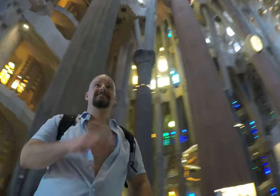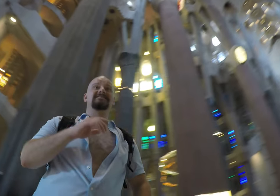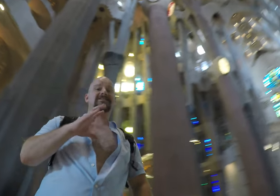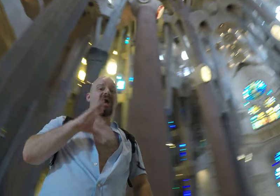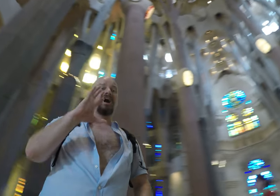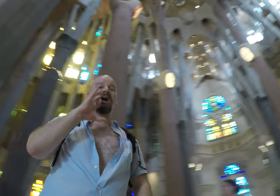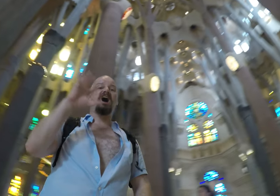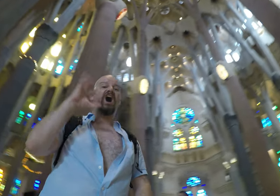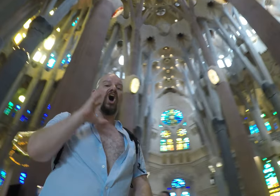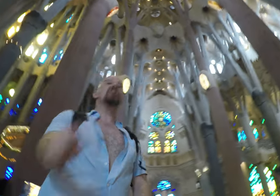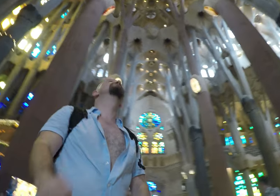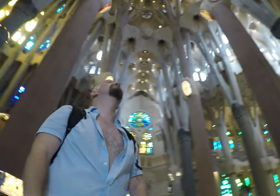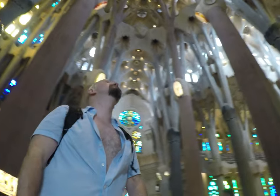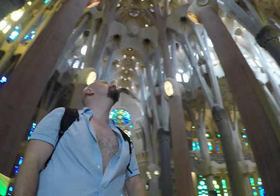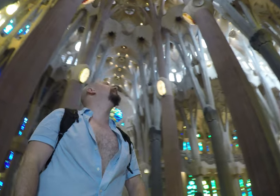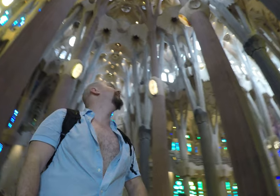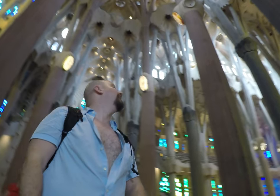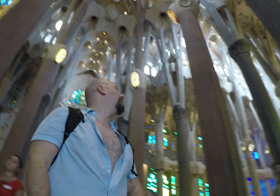This is awesome!